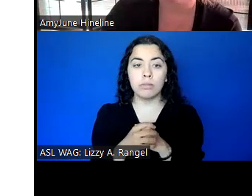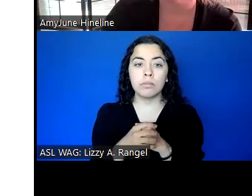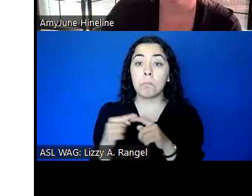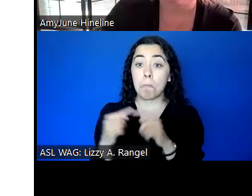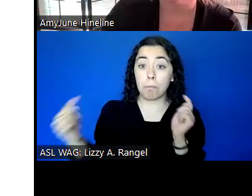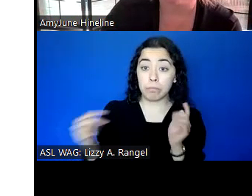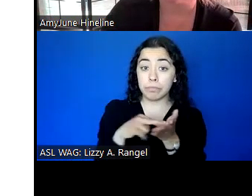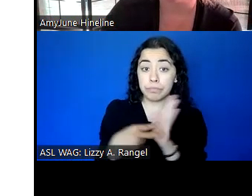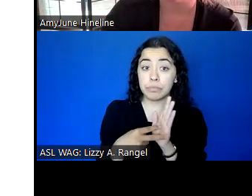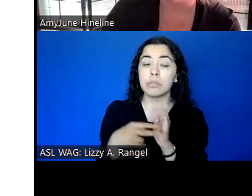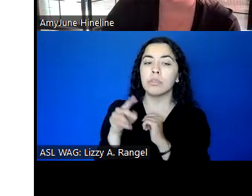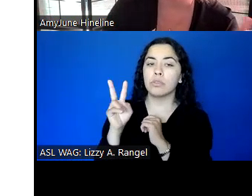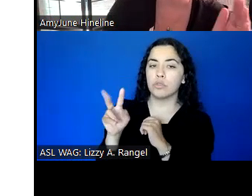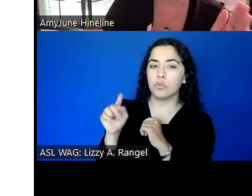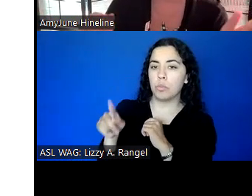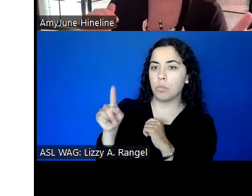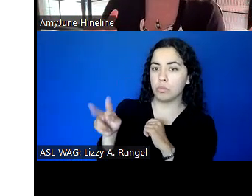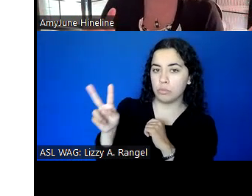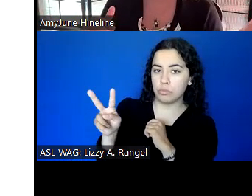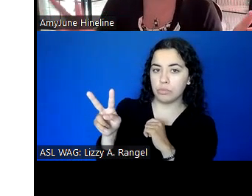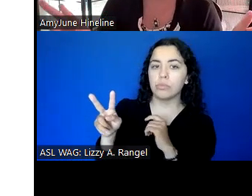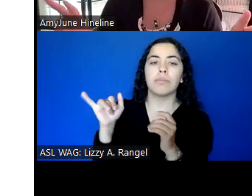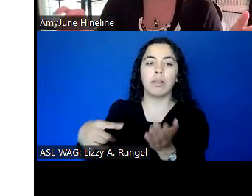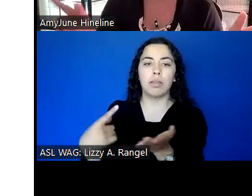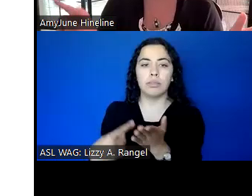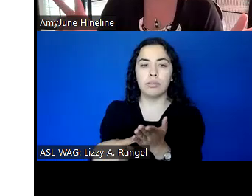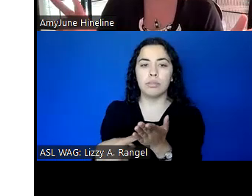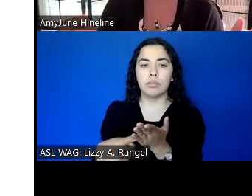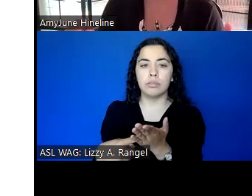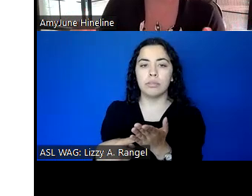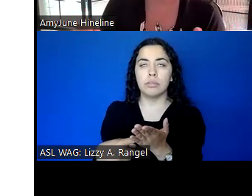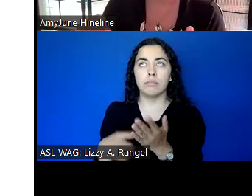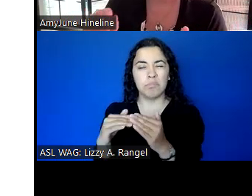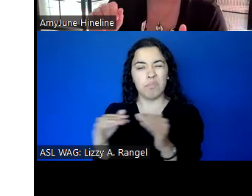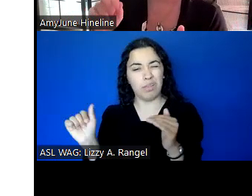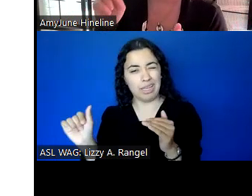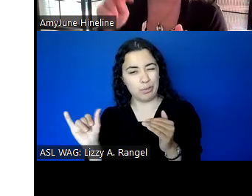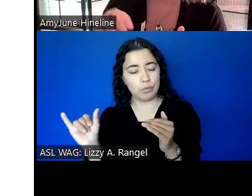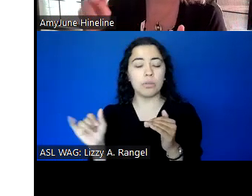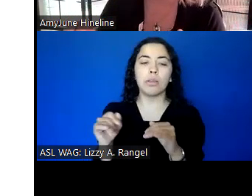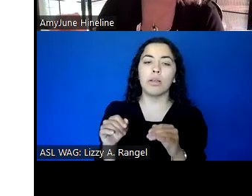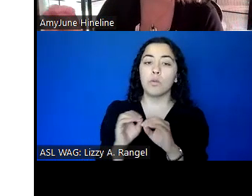out a form. If they are in the pop-up window. They want a visual focus of where that cursor is.